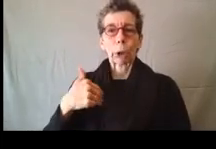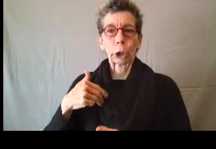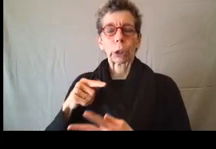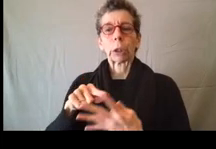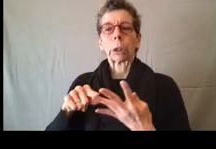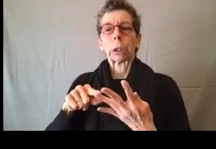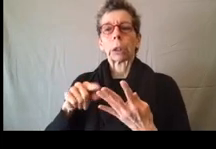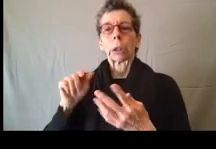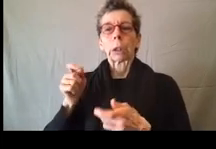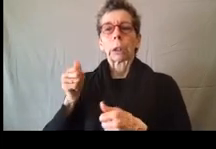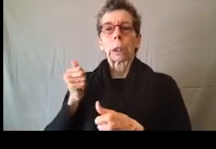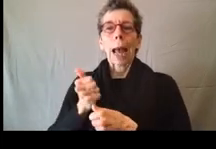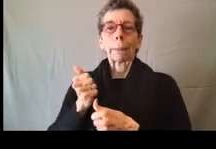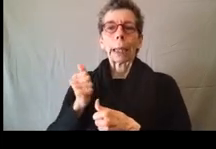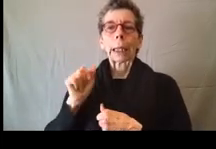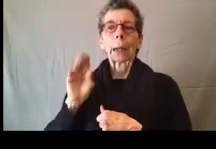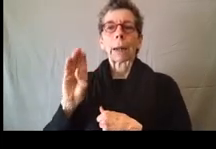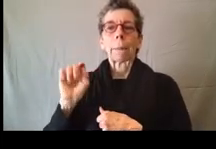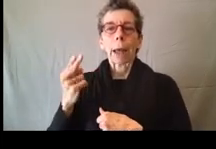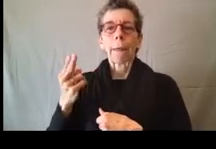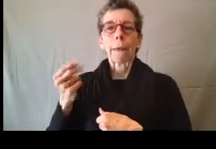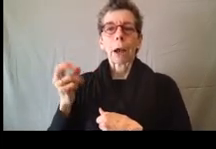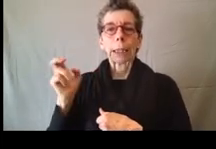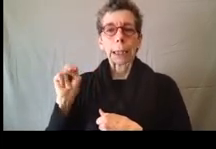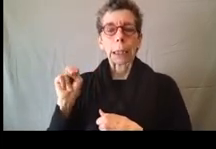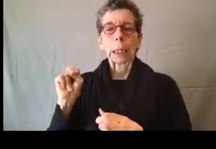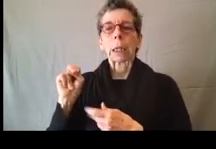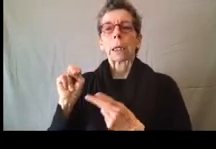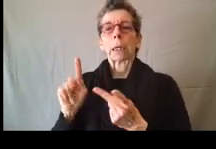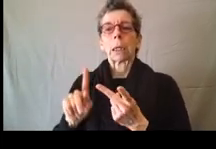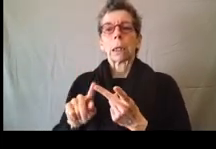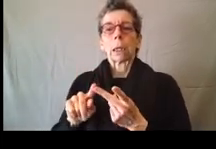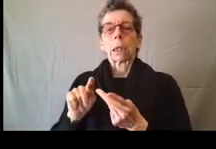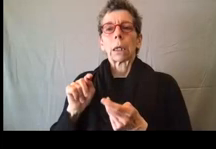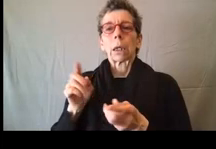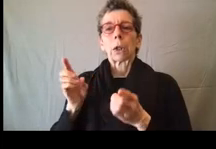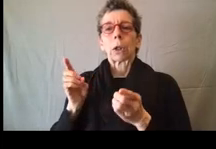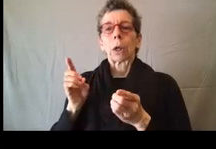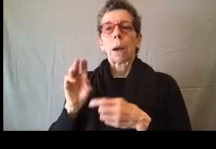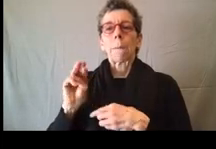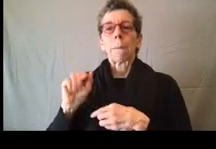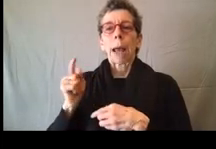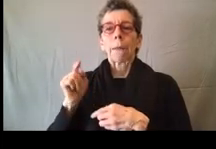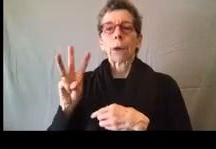admins. Beth Harrison, our director of knowledge translation. Mathew Ramsey and James Cartwright